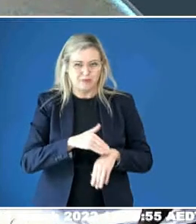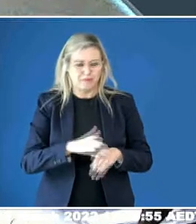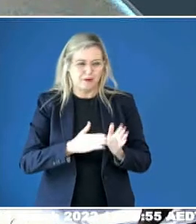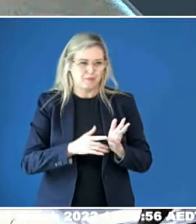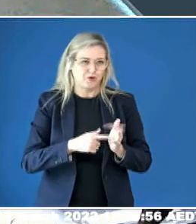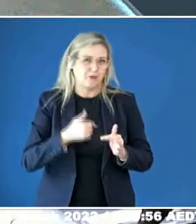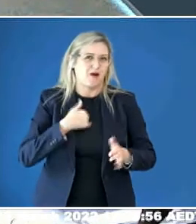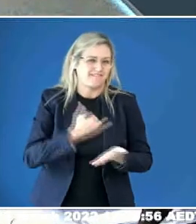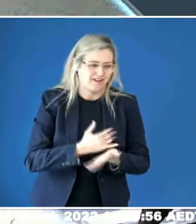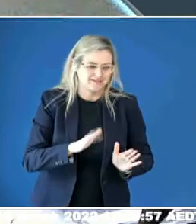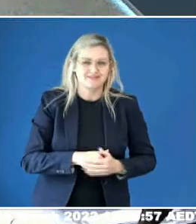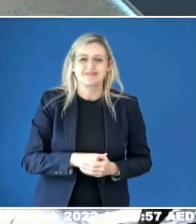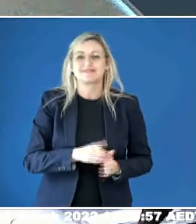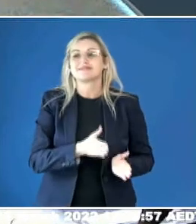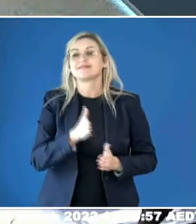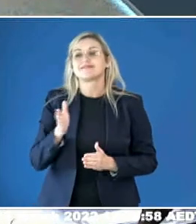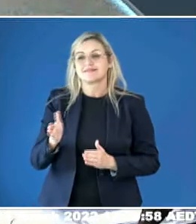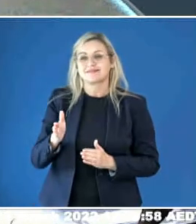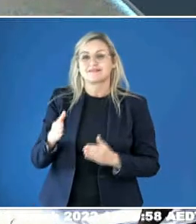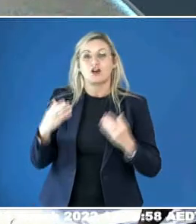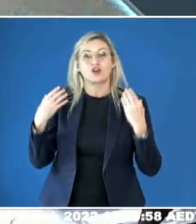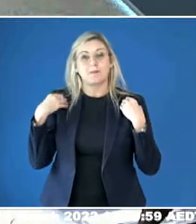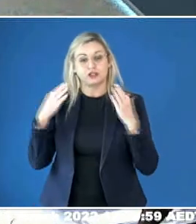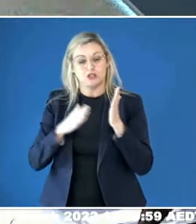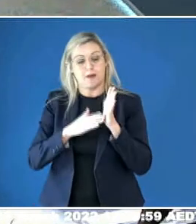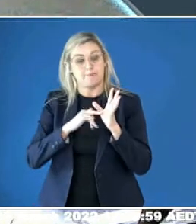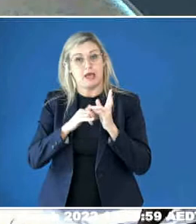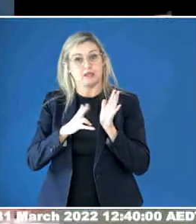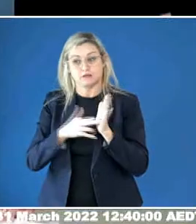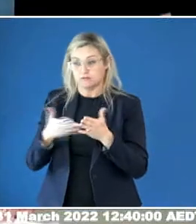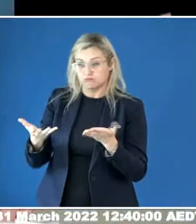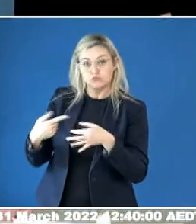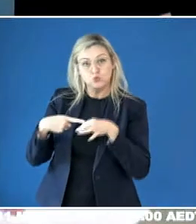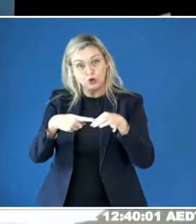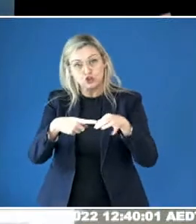Commissioner Mason, do you have any questions for Ms Cumming? Thank you, Chair.